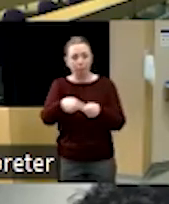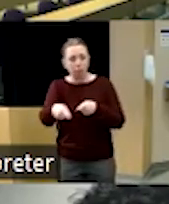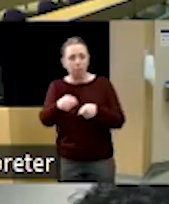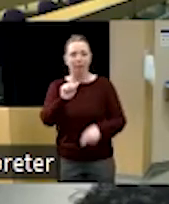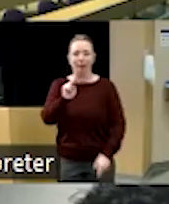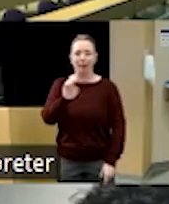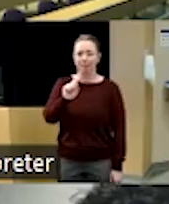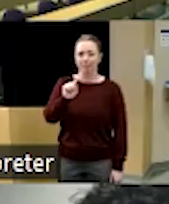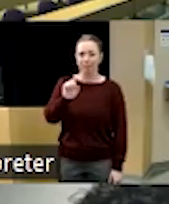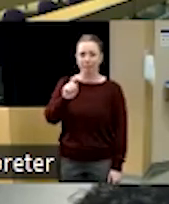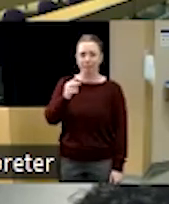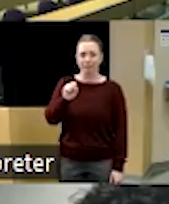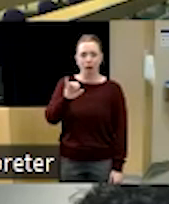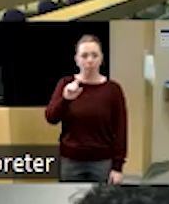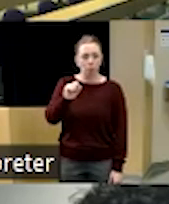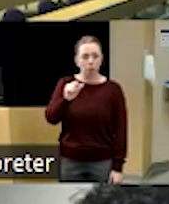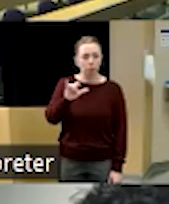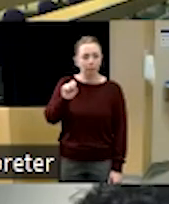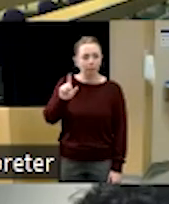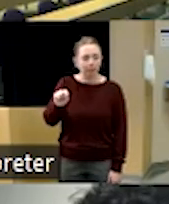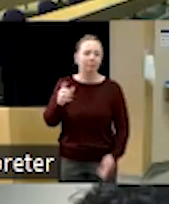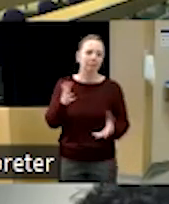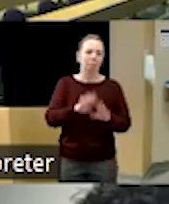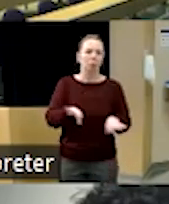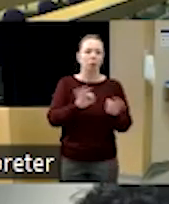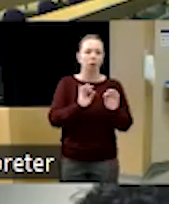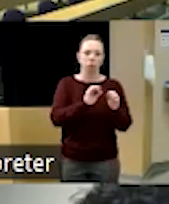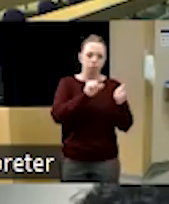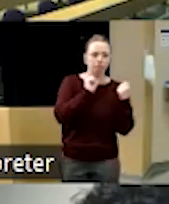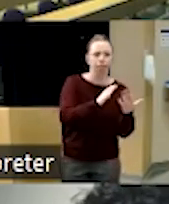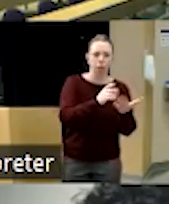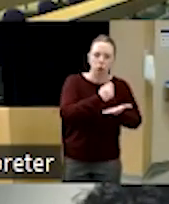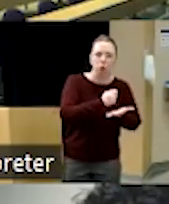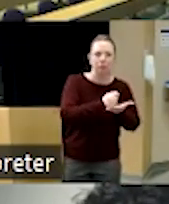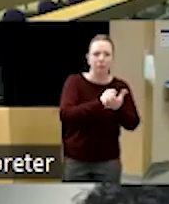else is it's important to aggressively treat acute pain to avoid chronification